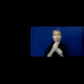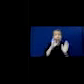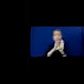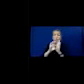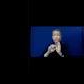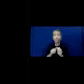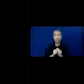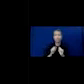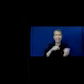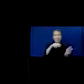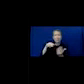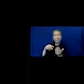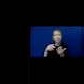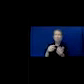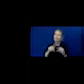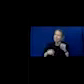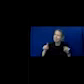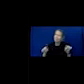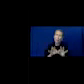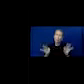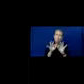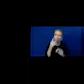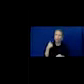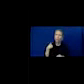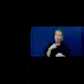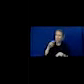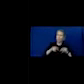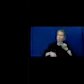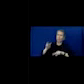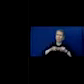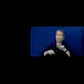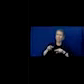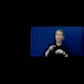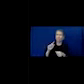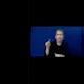All of these are important things that we can observe just by an hour trip to the mall